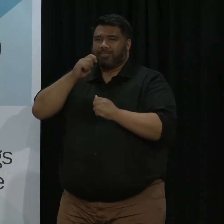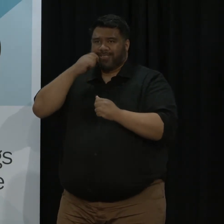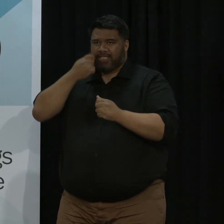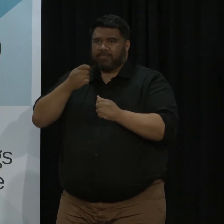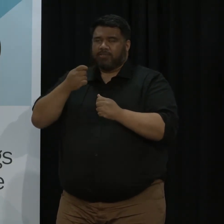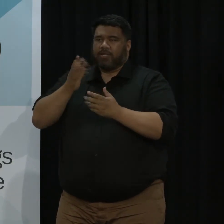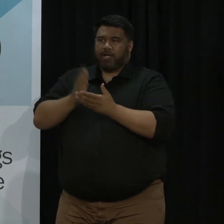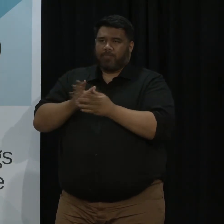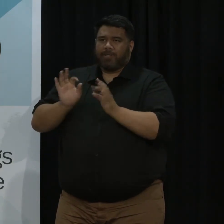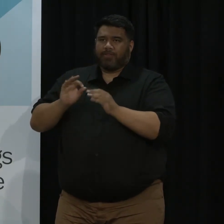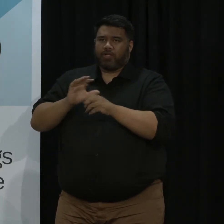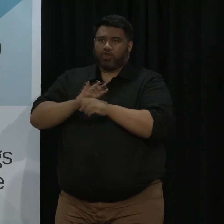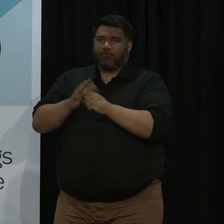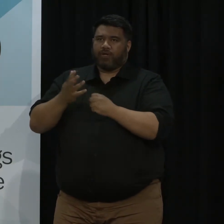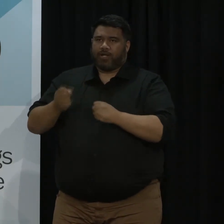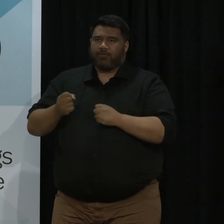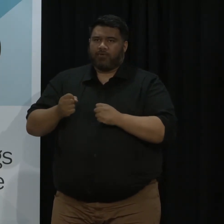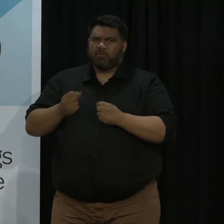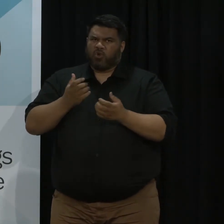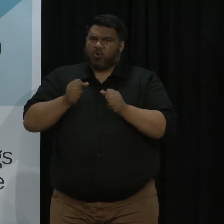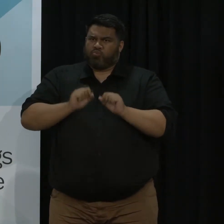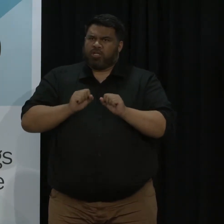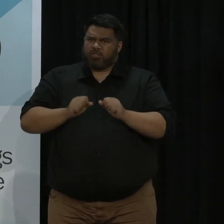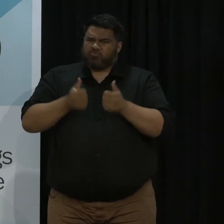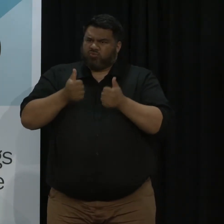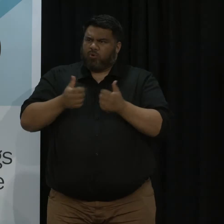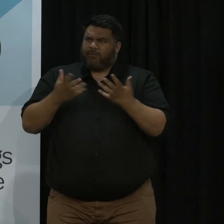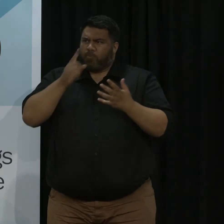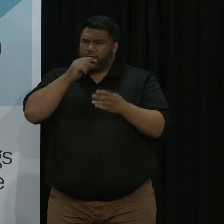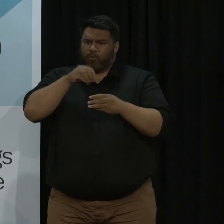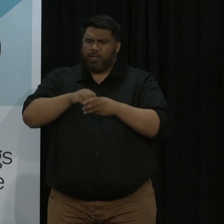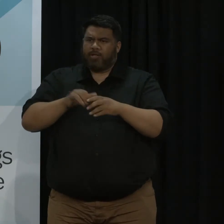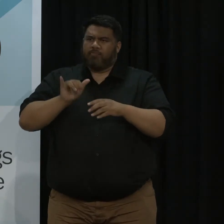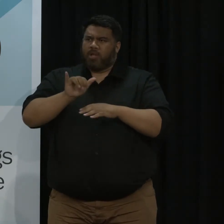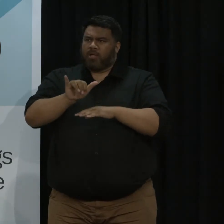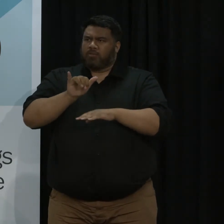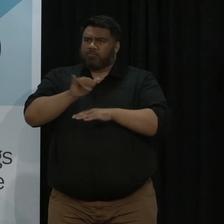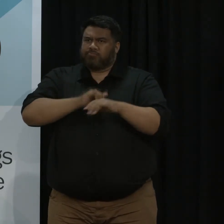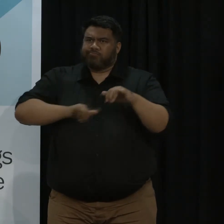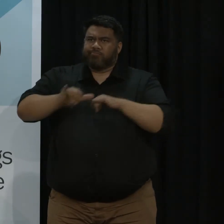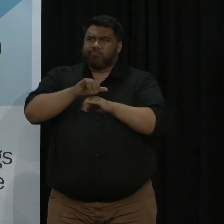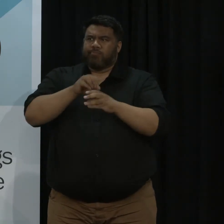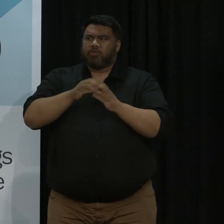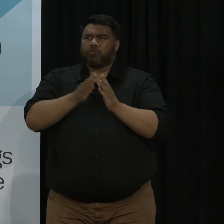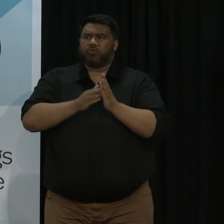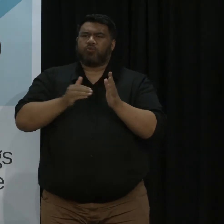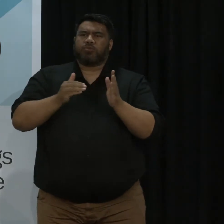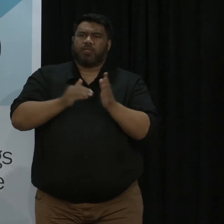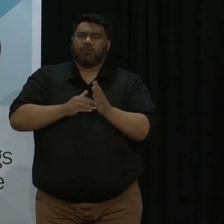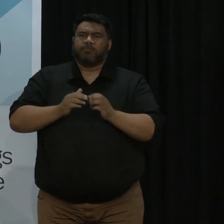December, the requirement for everyone to be fully vaccinated or to have been tested. So there is a high level of